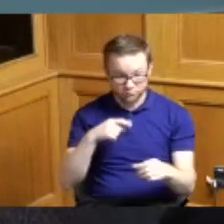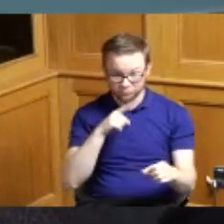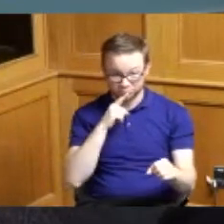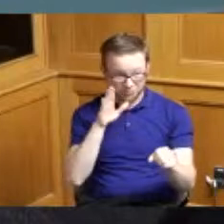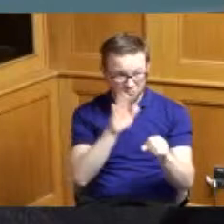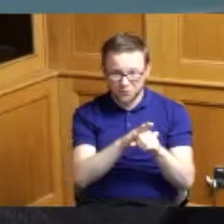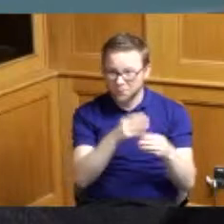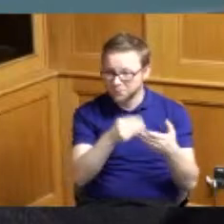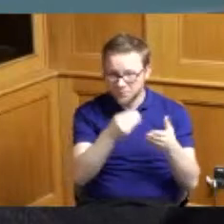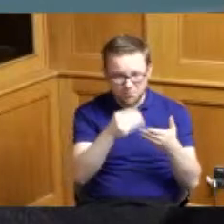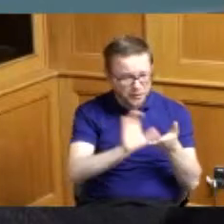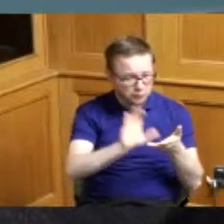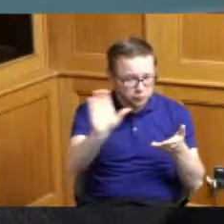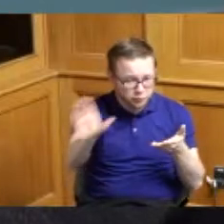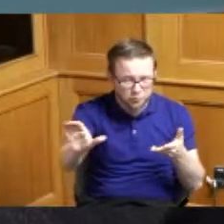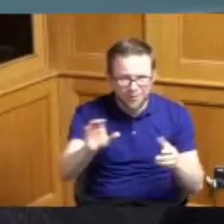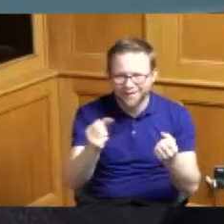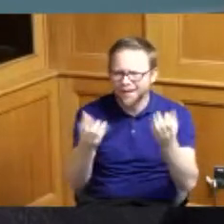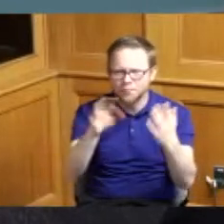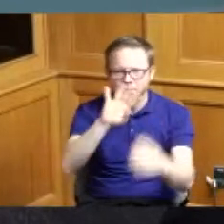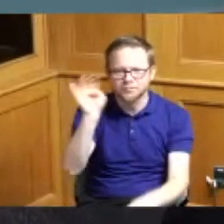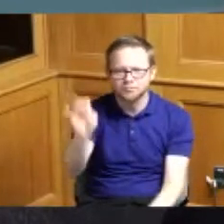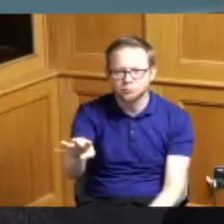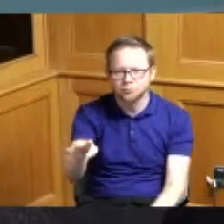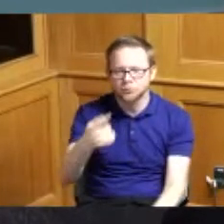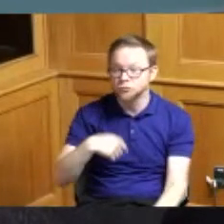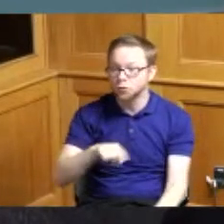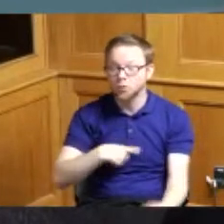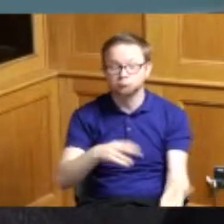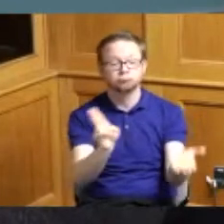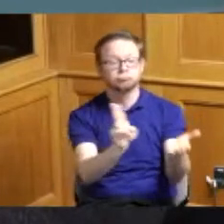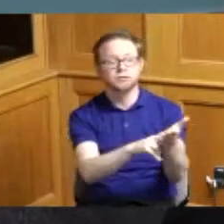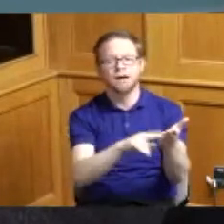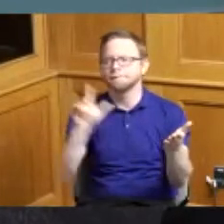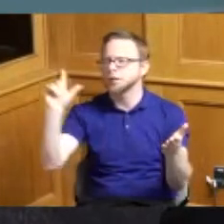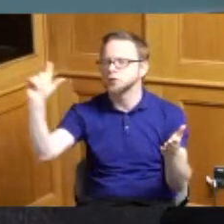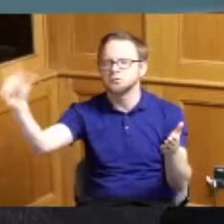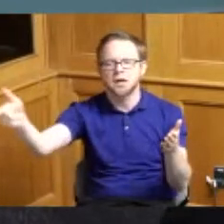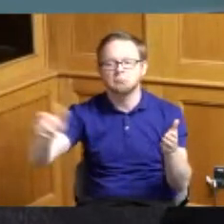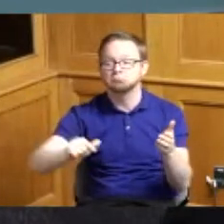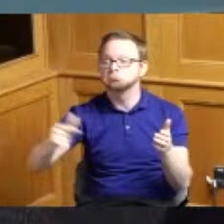know how much it is for all we can do is sign our signature and hand it over and tell them you write